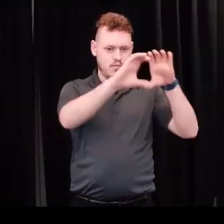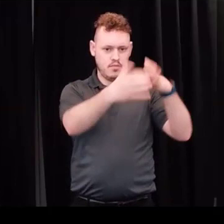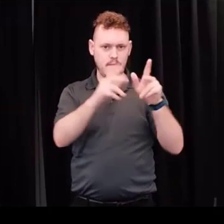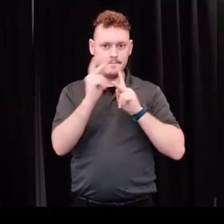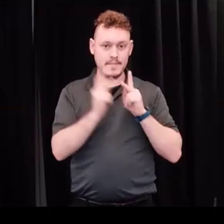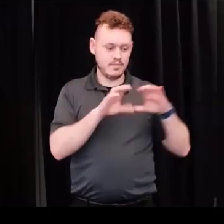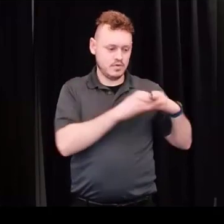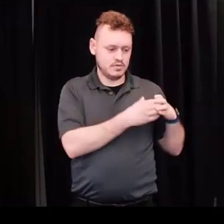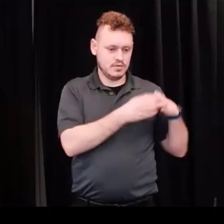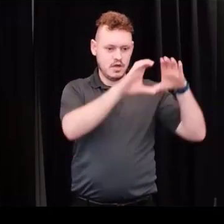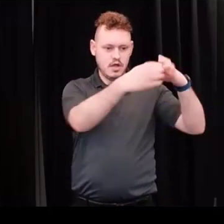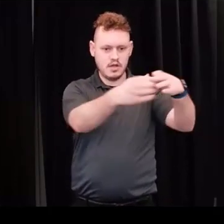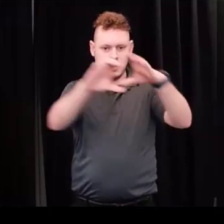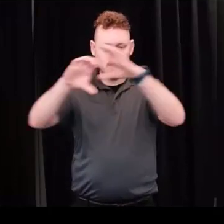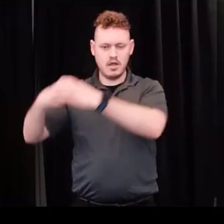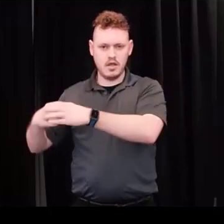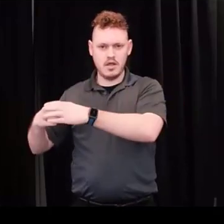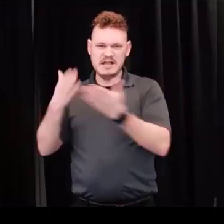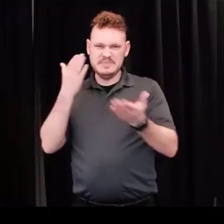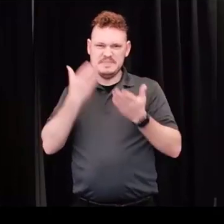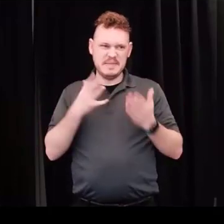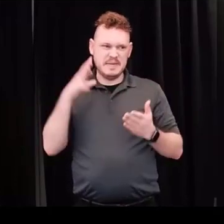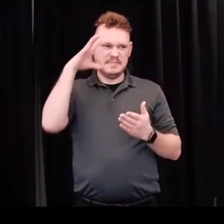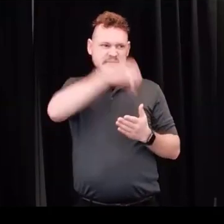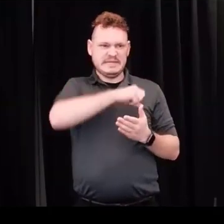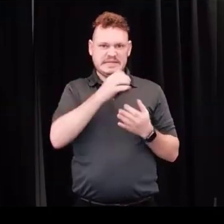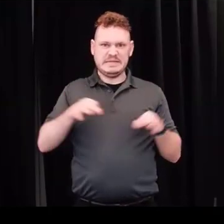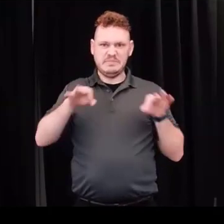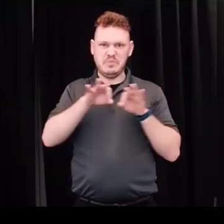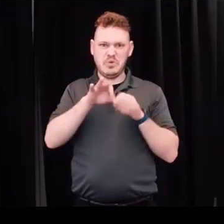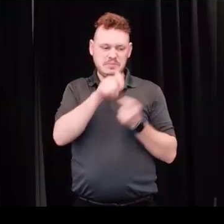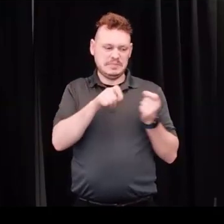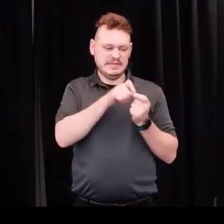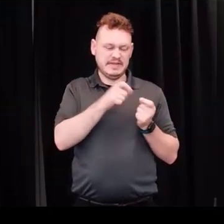you might be missing important specific data that is important to that person. So